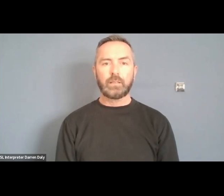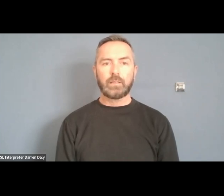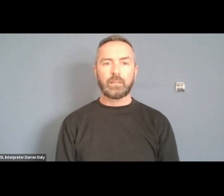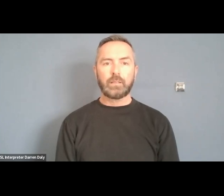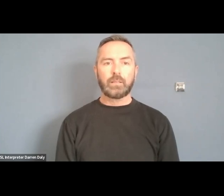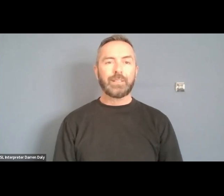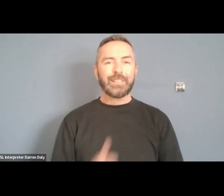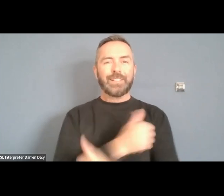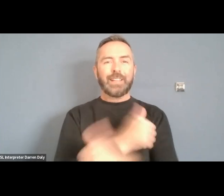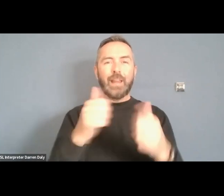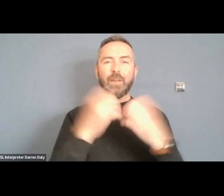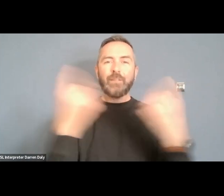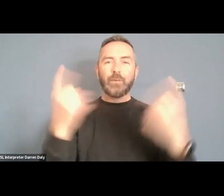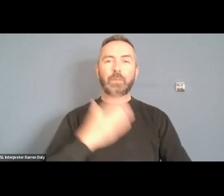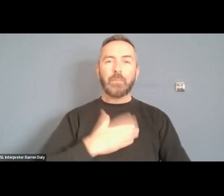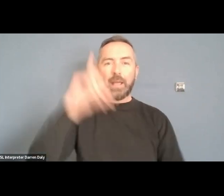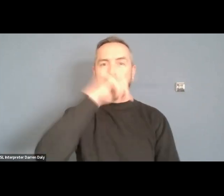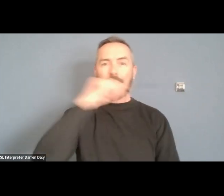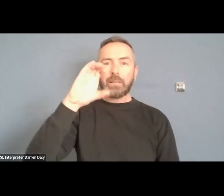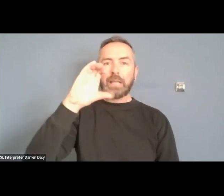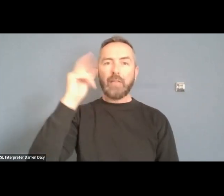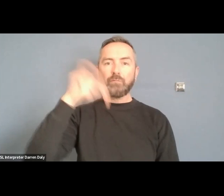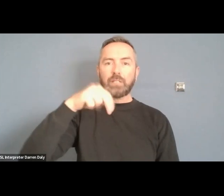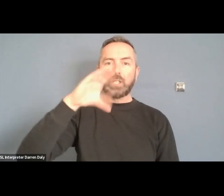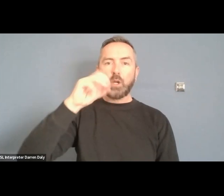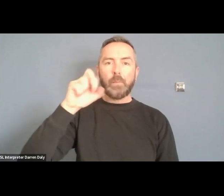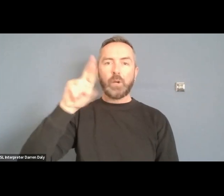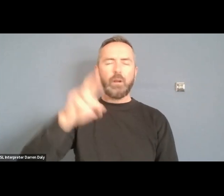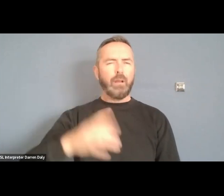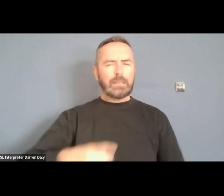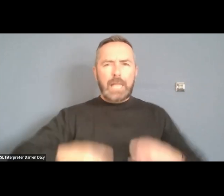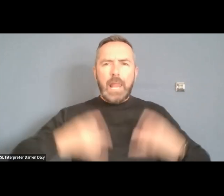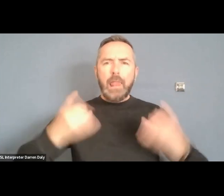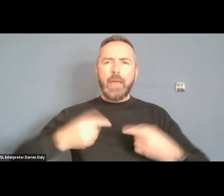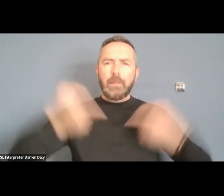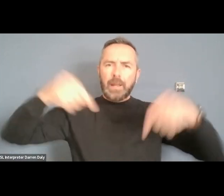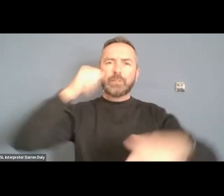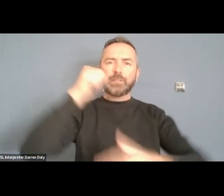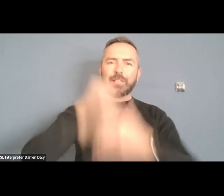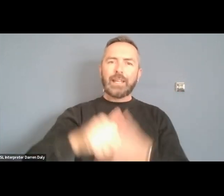Hi everybody, my name is Catherine Cooper and I am here -- delighted to be here today at the NDA.